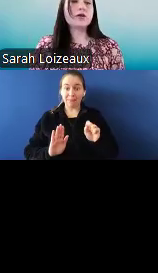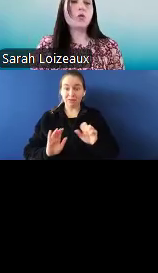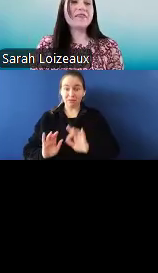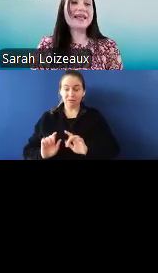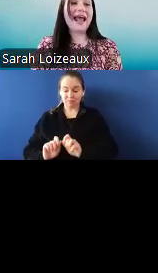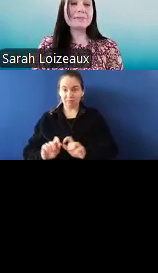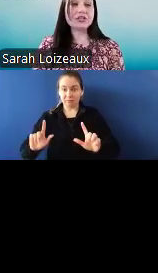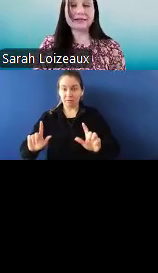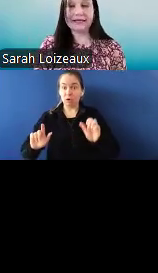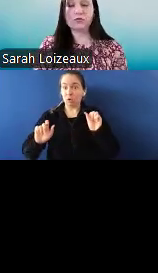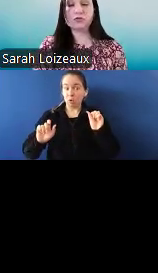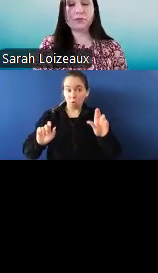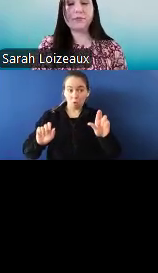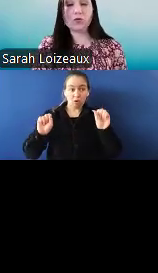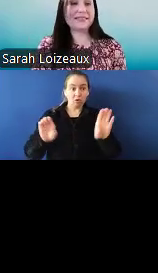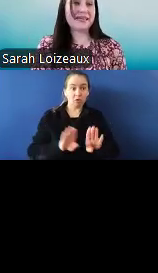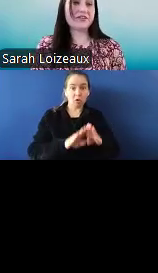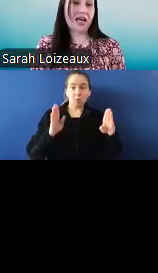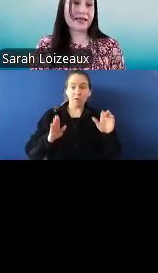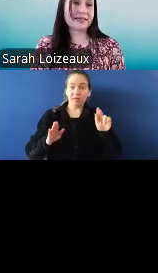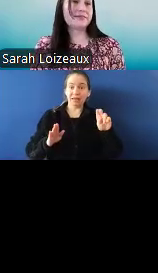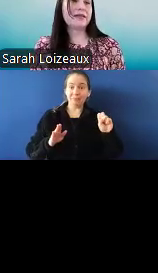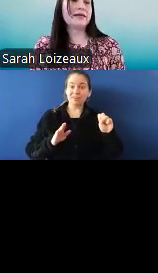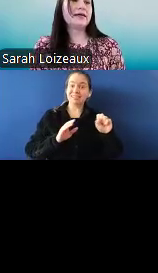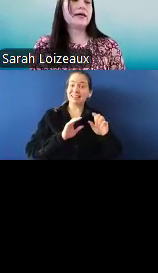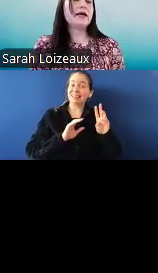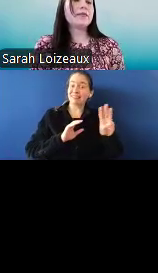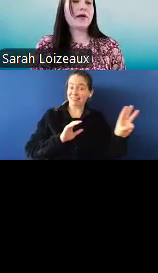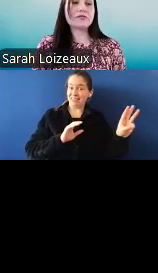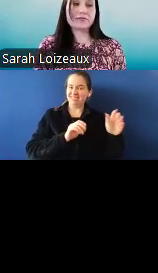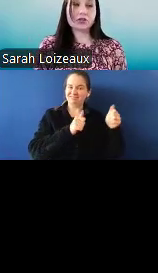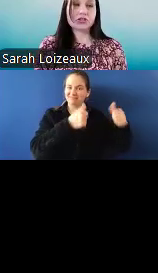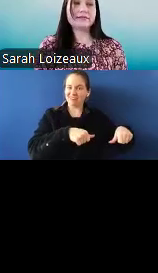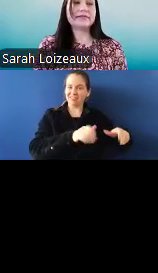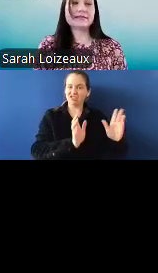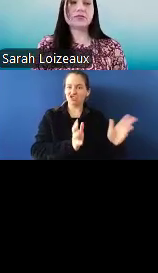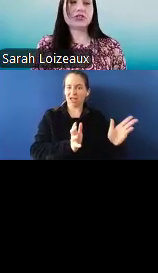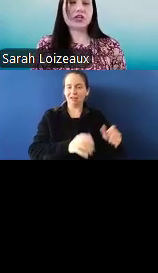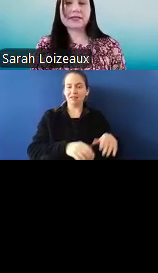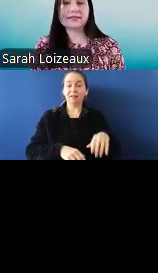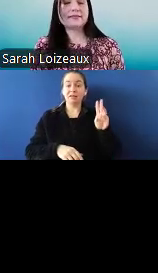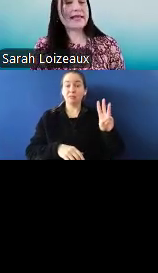can open the captioning link which will be posted in the chat. The browser version lets you adjust